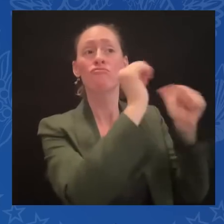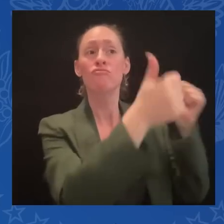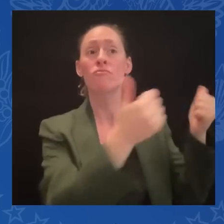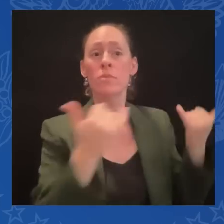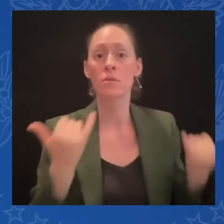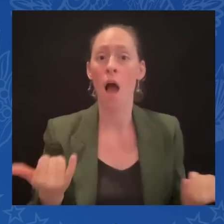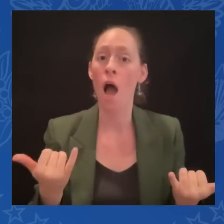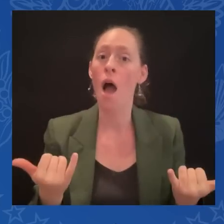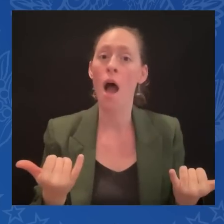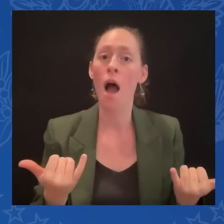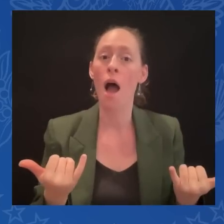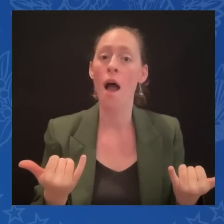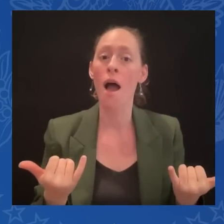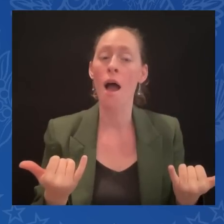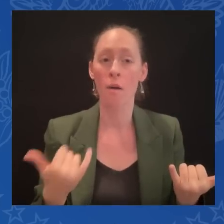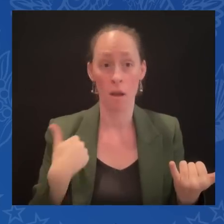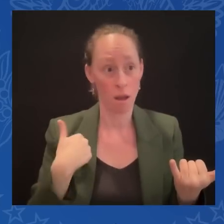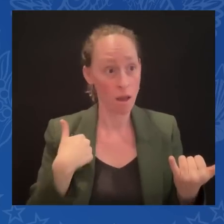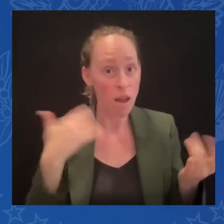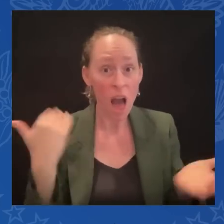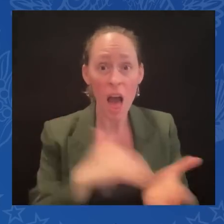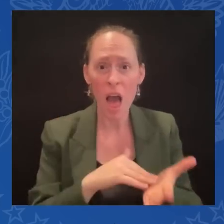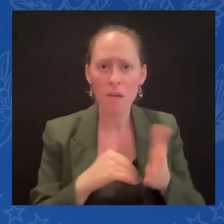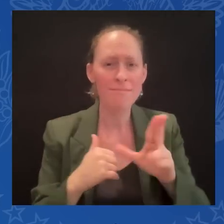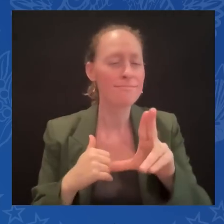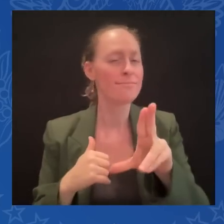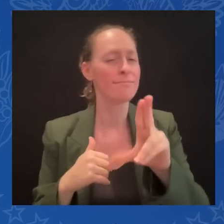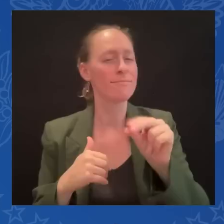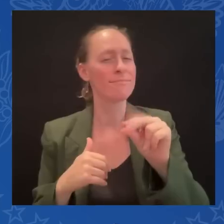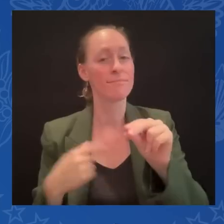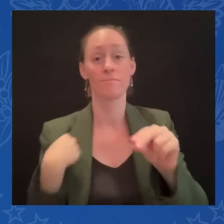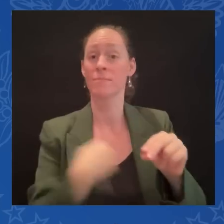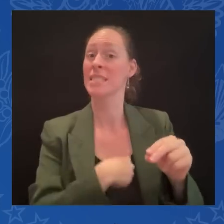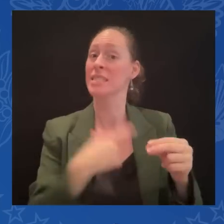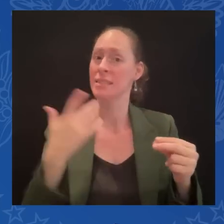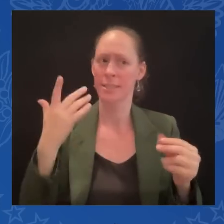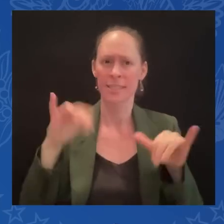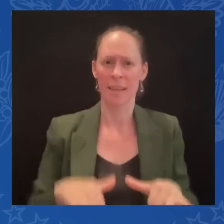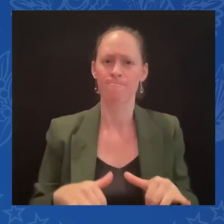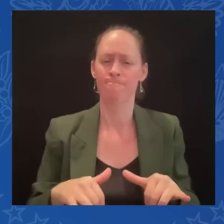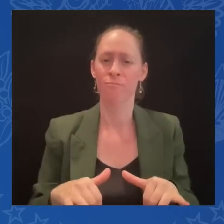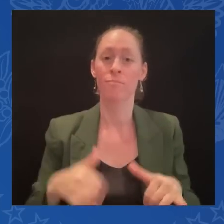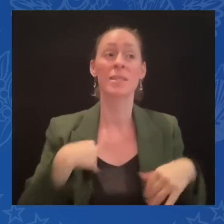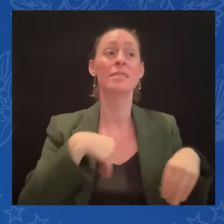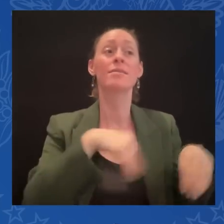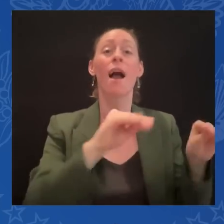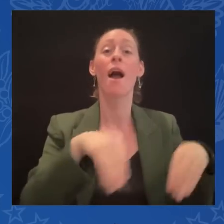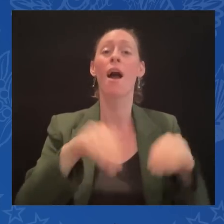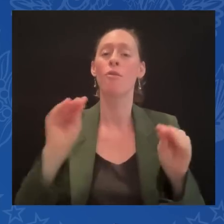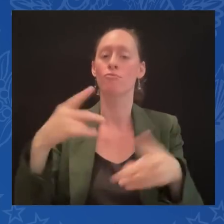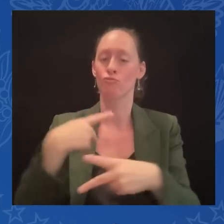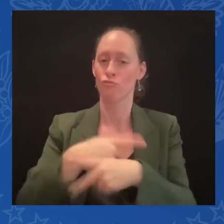That's the story here in South Carolina. Earlier, we heard the leadership of Enphase